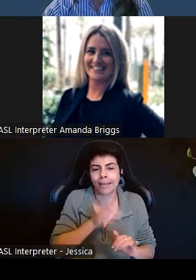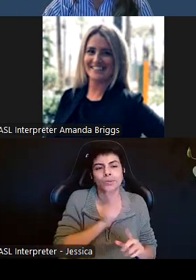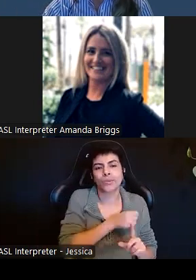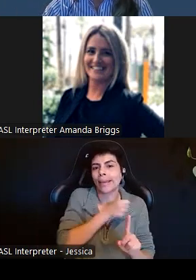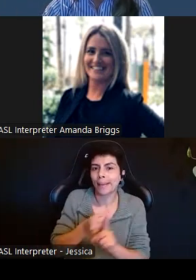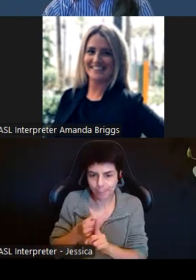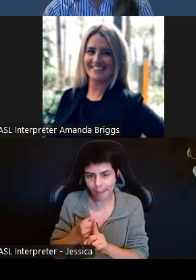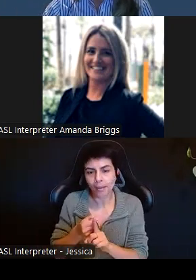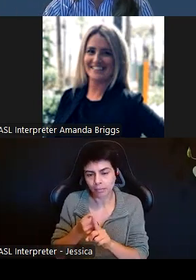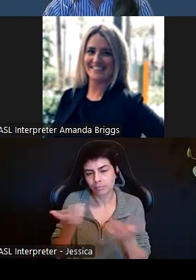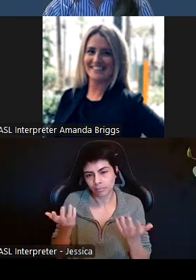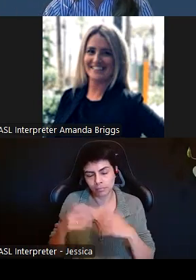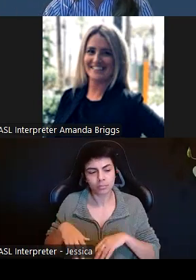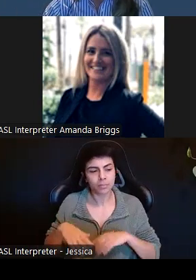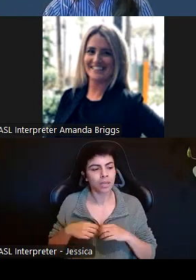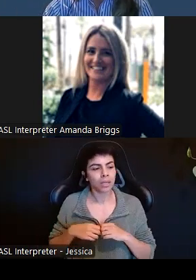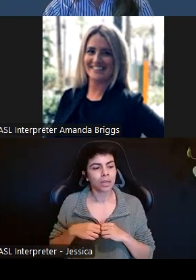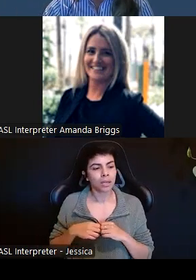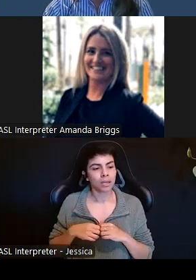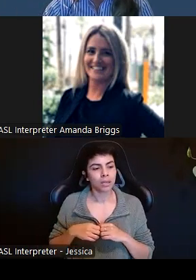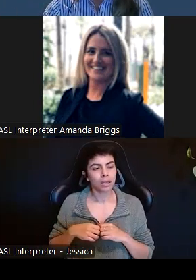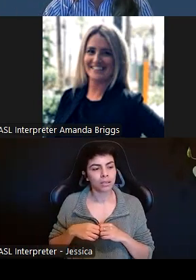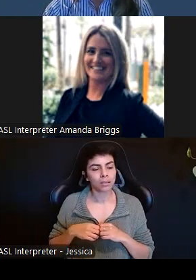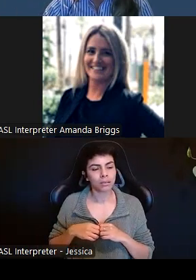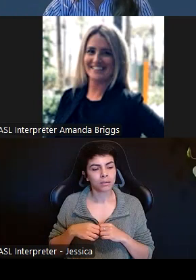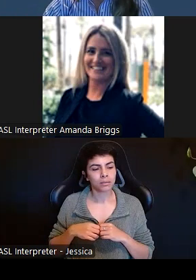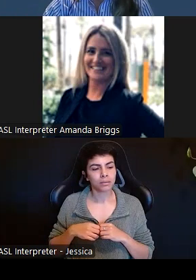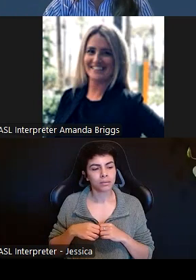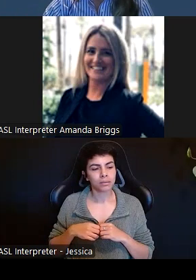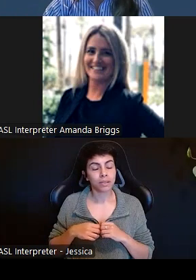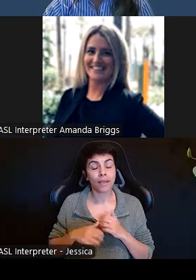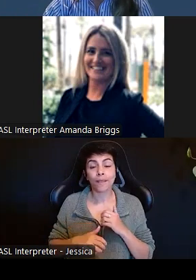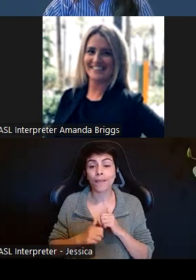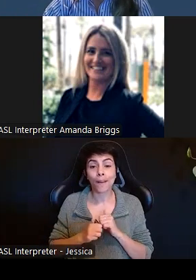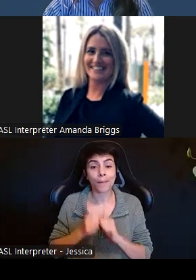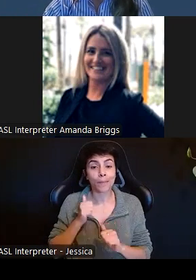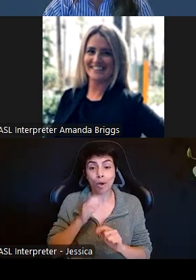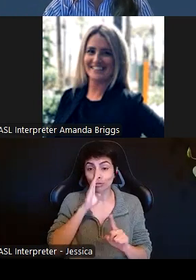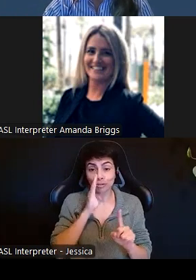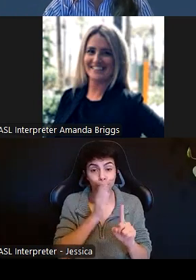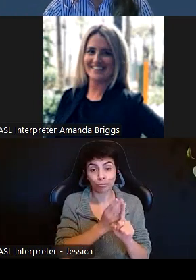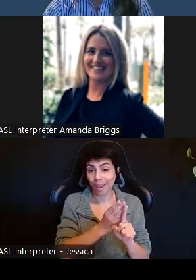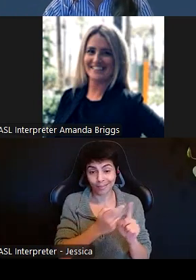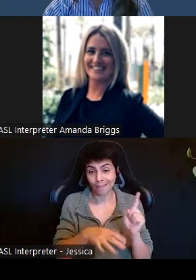So, the most direct way is to call your county Medi-Cal office,